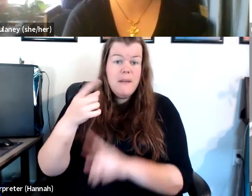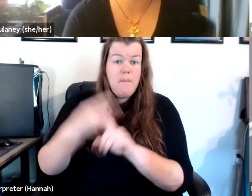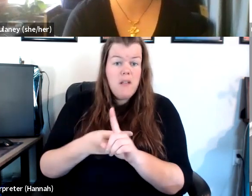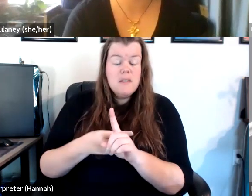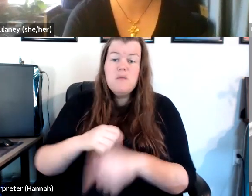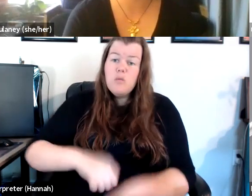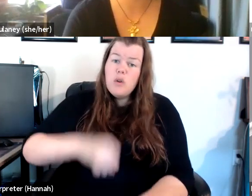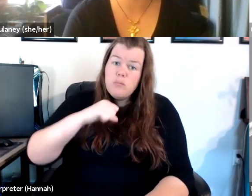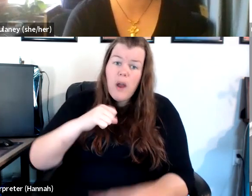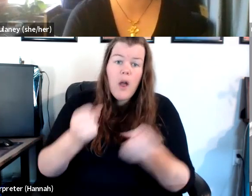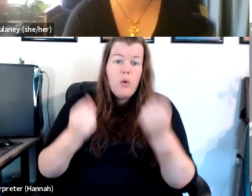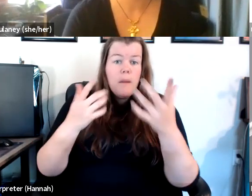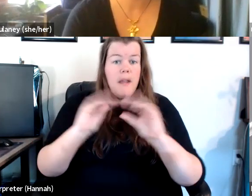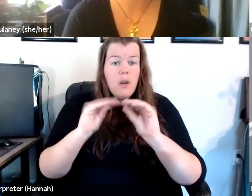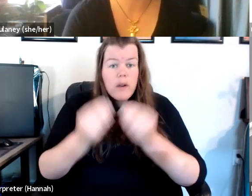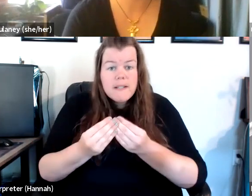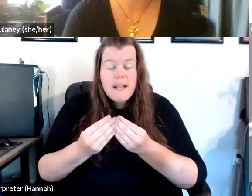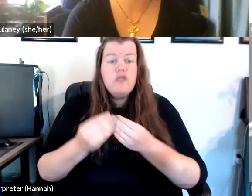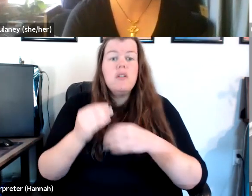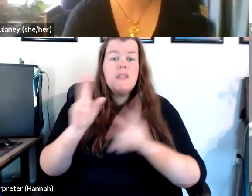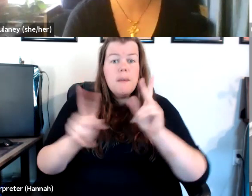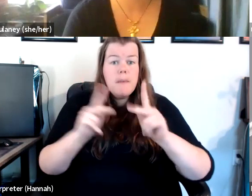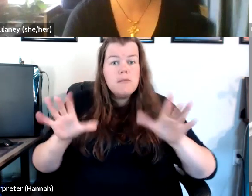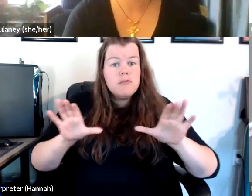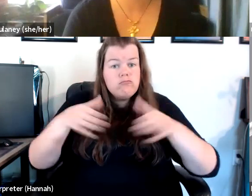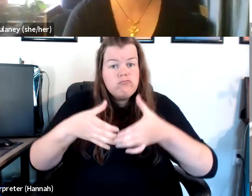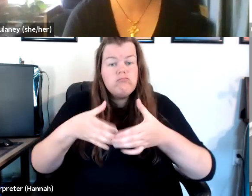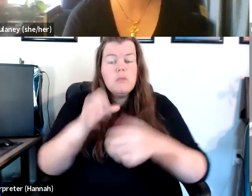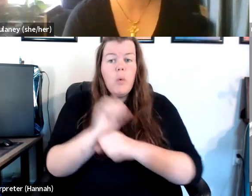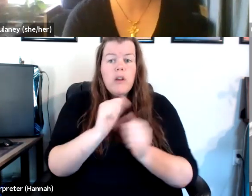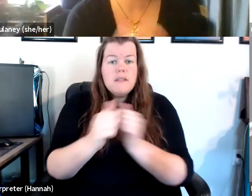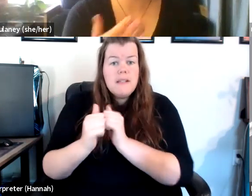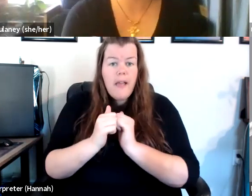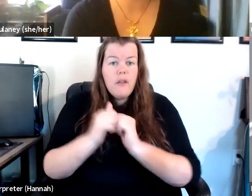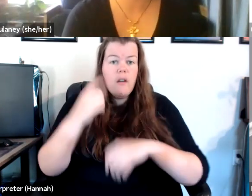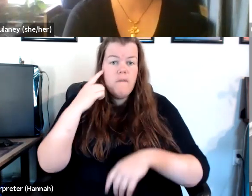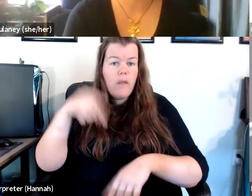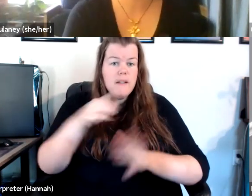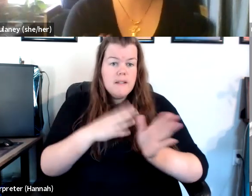and stakeholders have come together to work on this plan and we want to hear your thoughts, too,